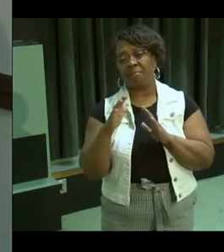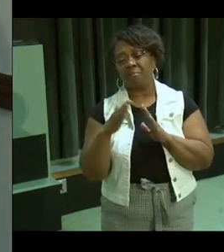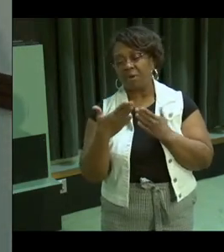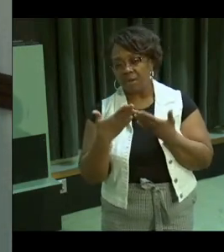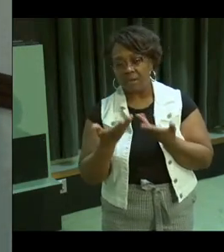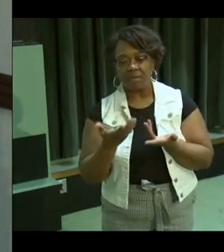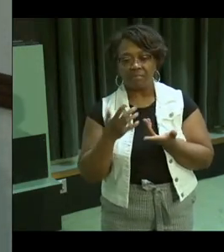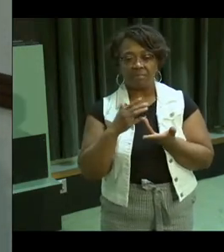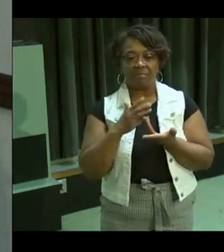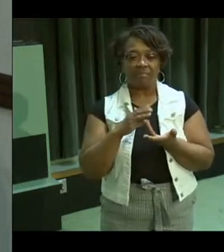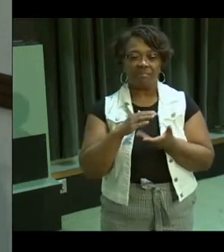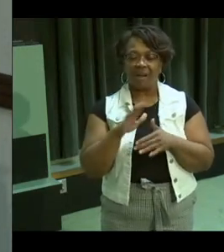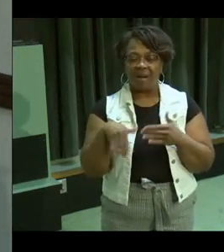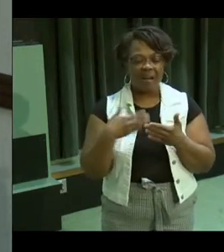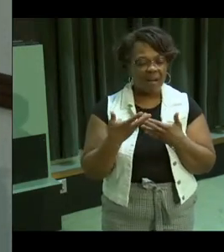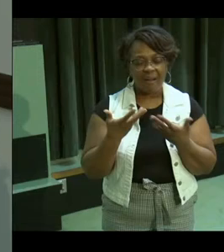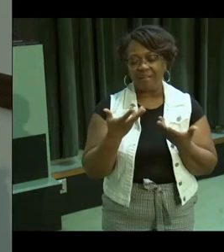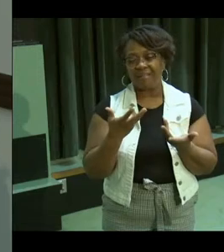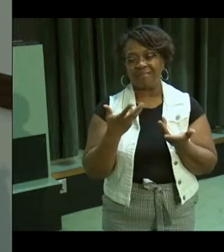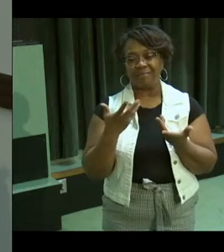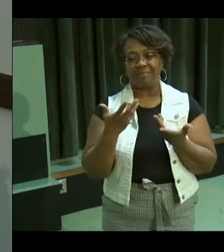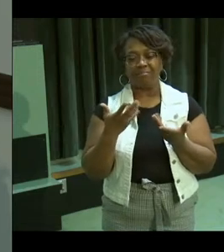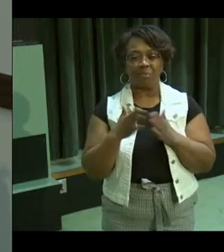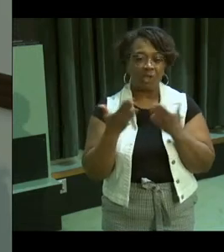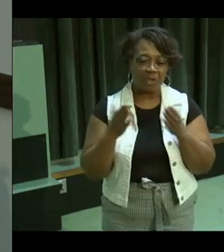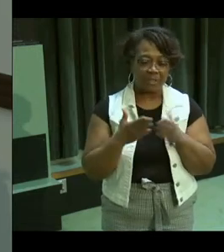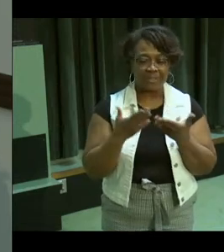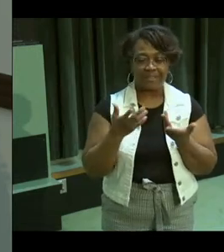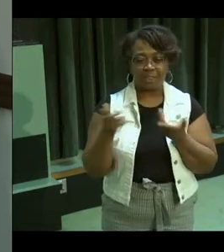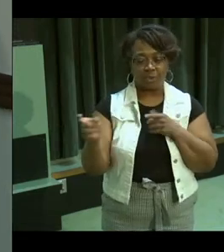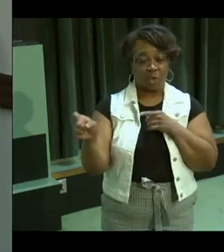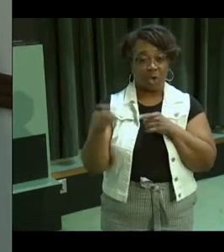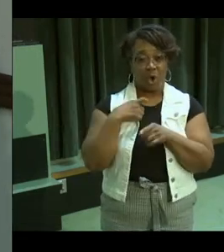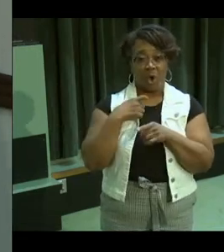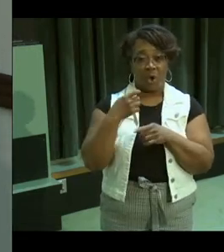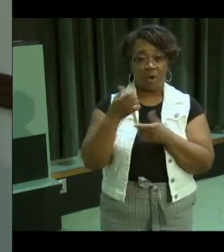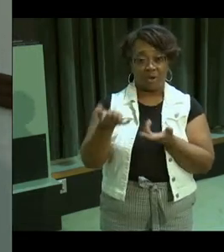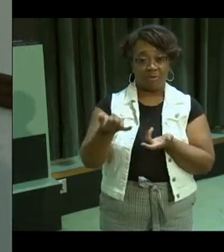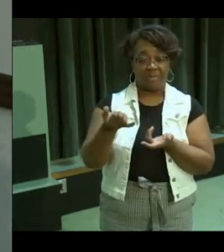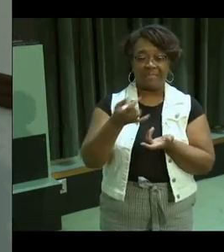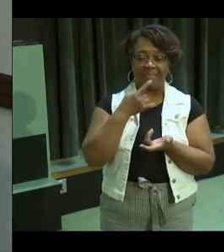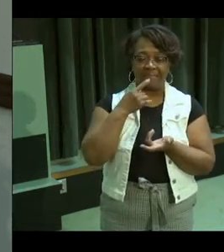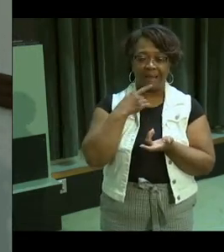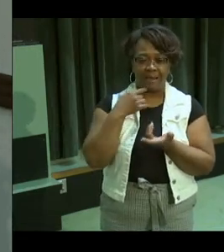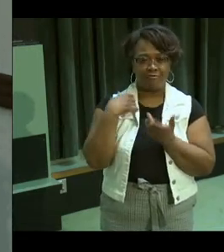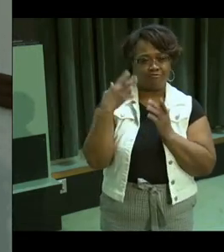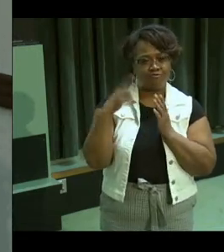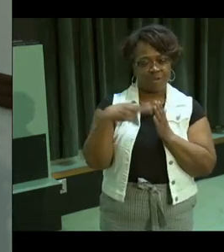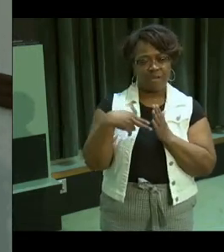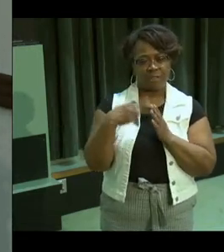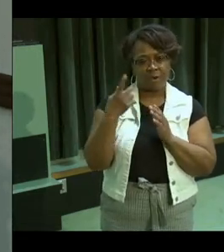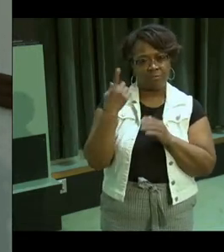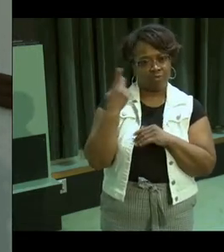she read all of Jorge Ramos's books, and then she would call